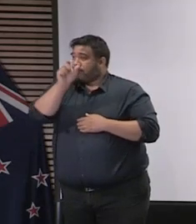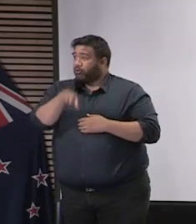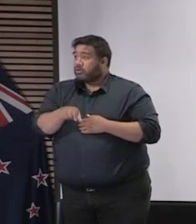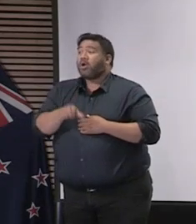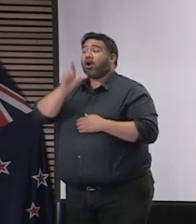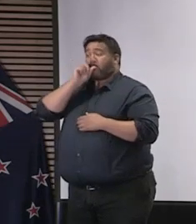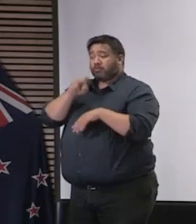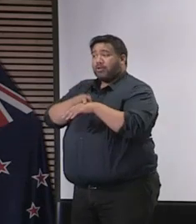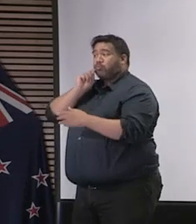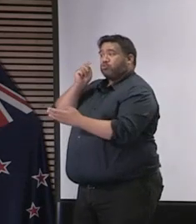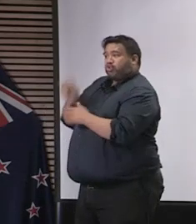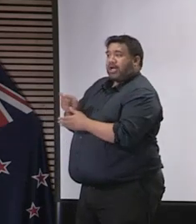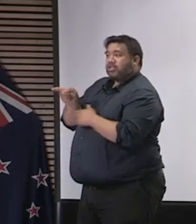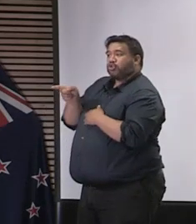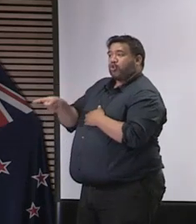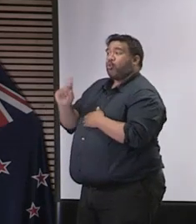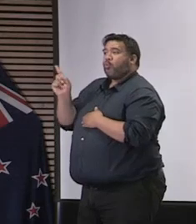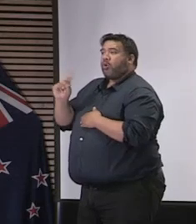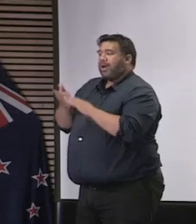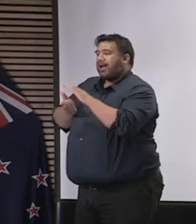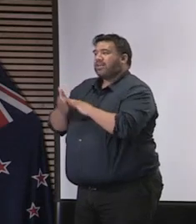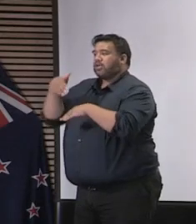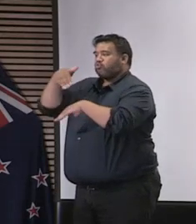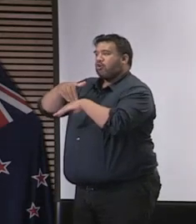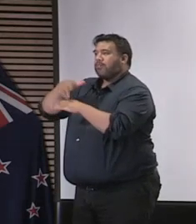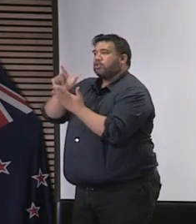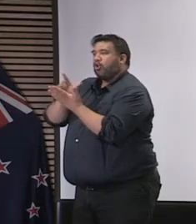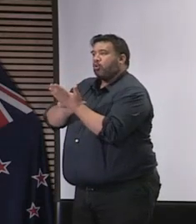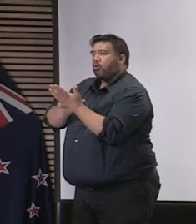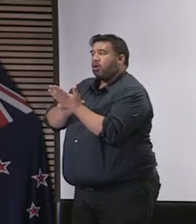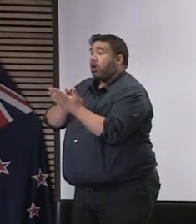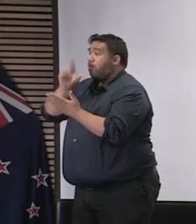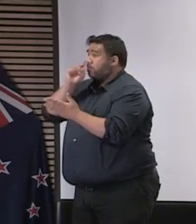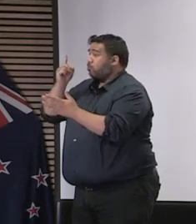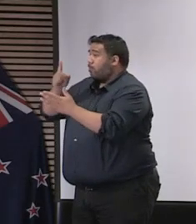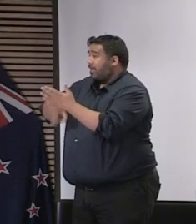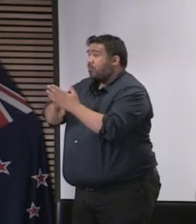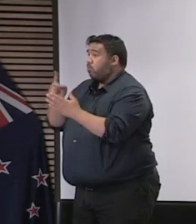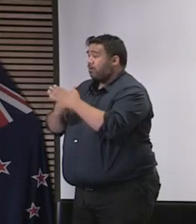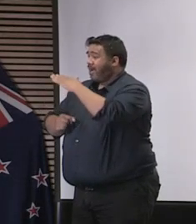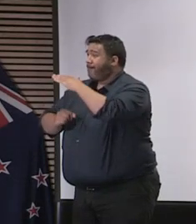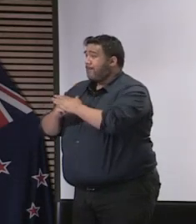does spit or cough on another person, and infect them, they risk being charged with